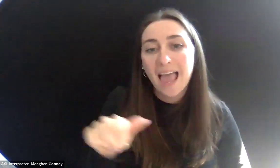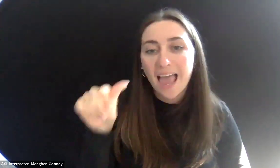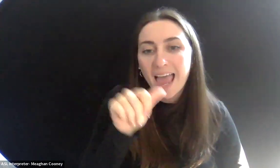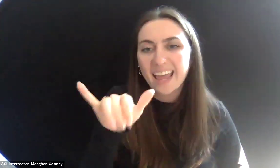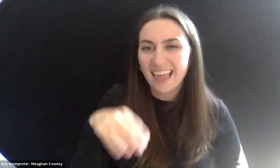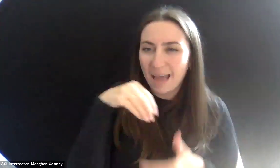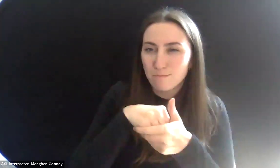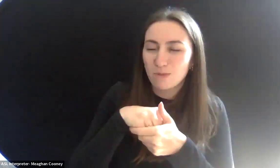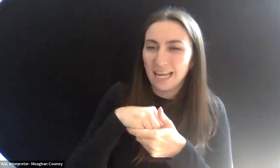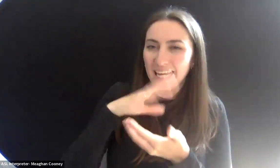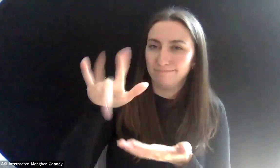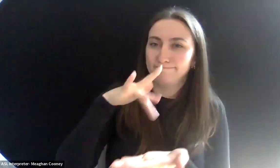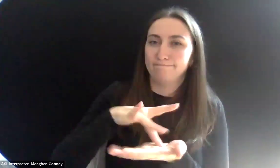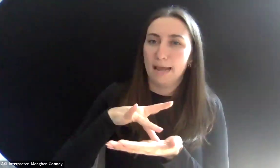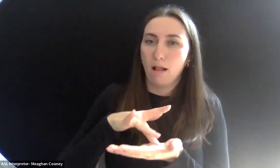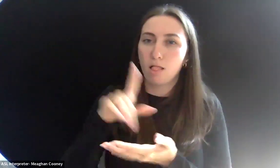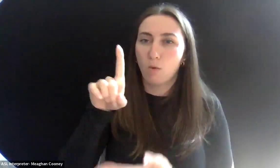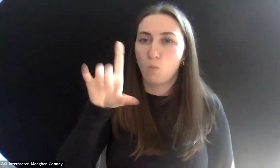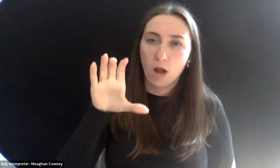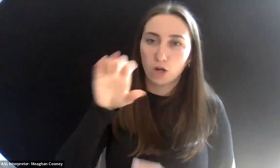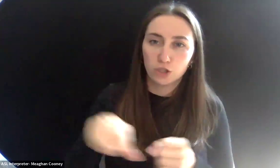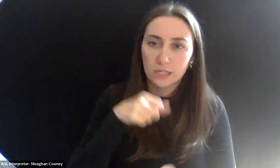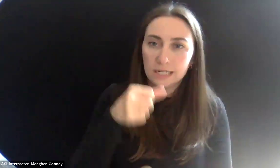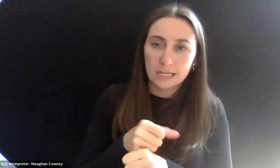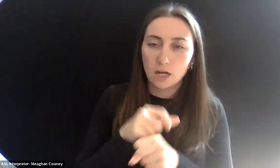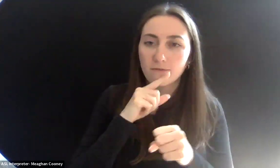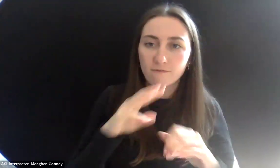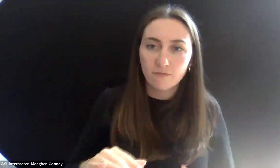so-called 100 year flood plain that's subject to flooding risk